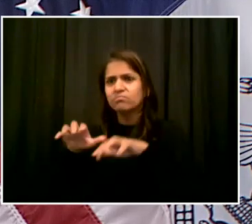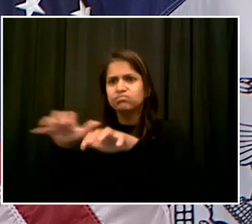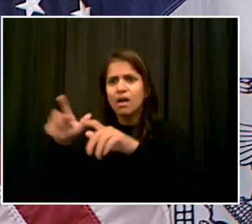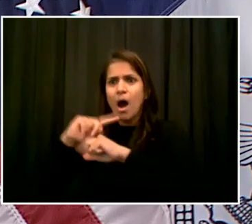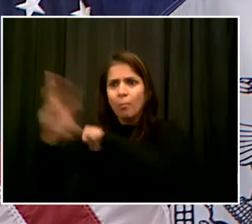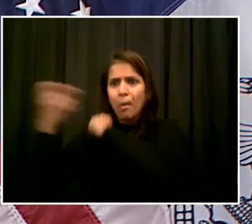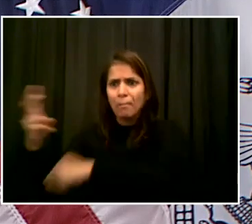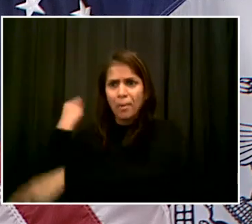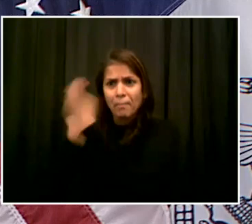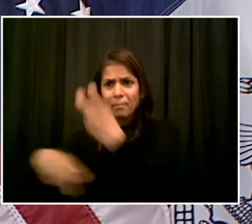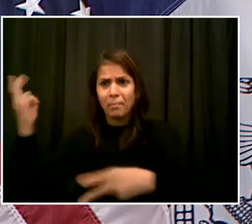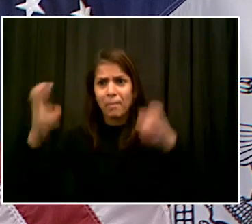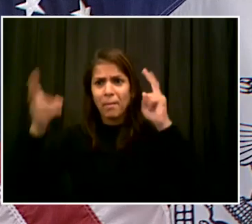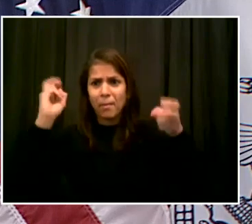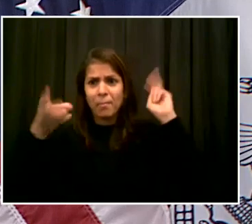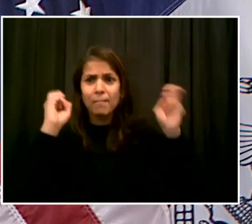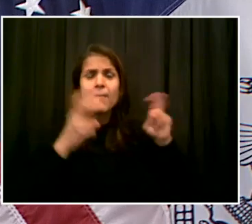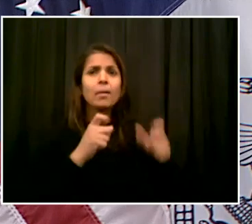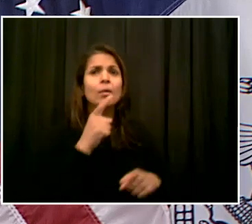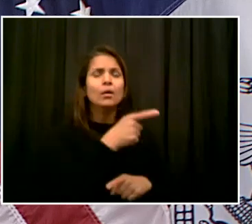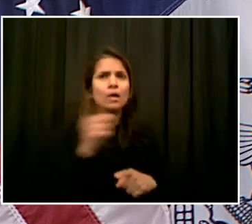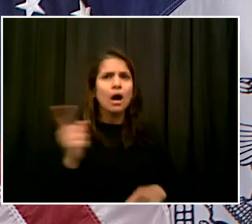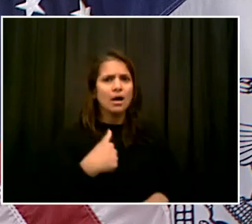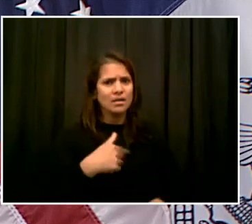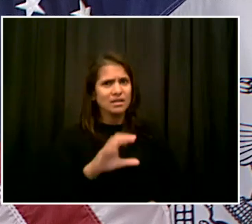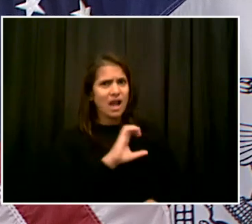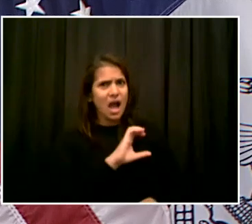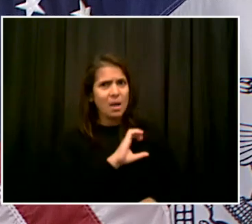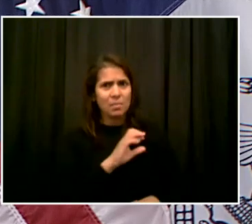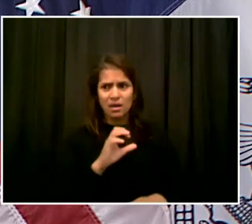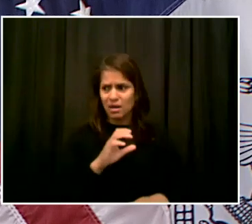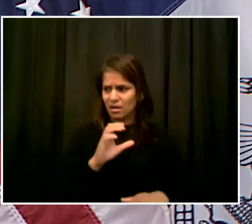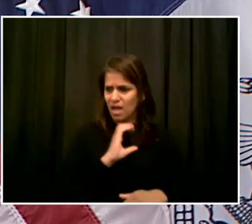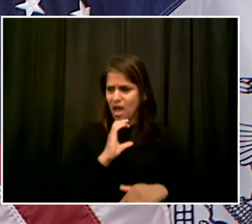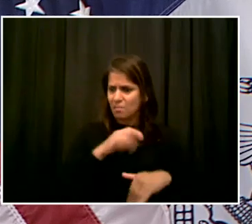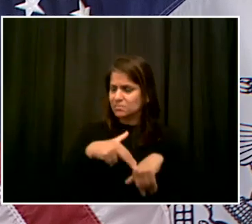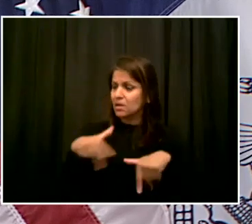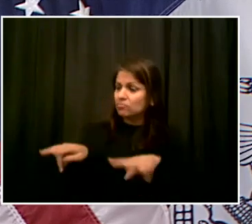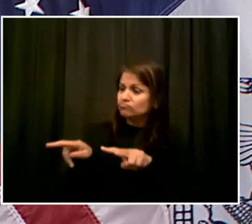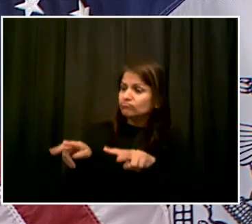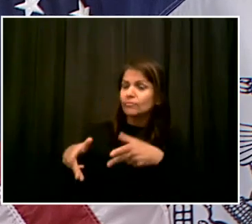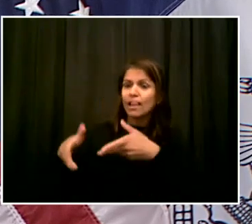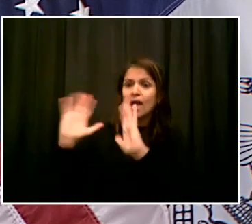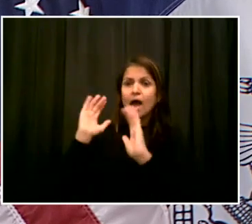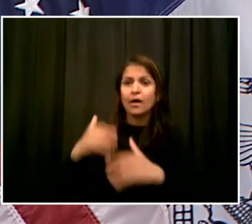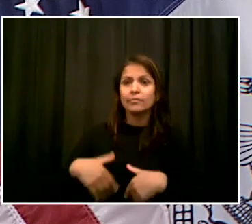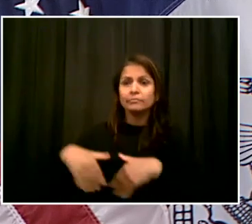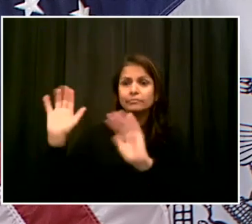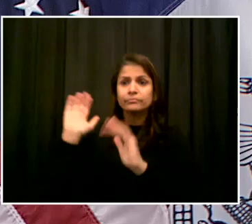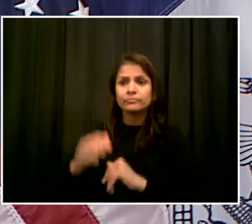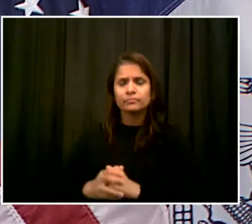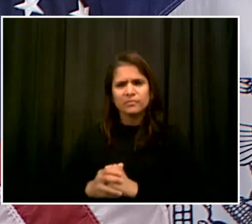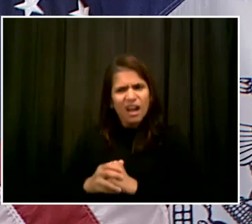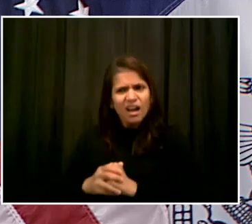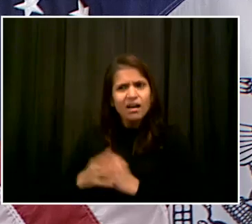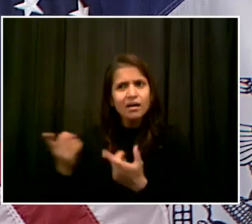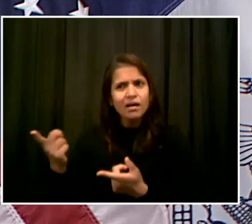CASES SEEMIN TGO TAP IN WITIMHPUNITY. I SAW PEOPLE COMING IN,